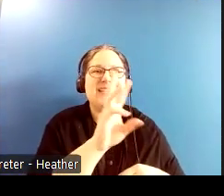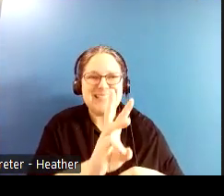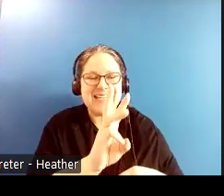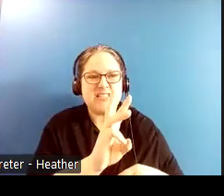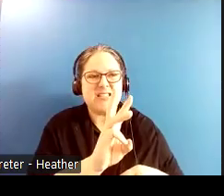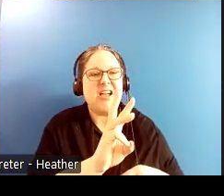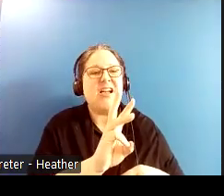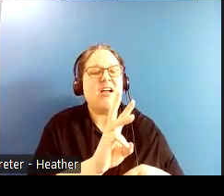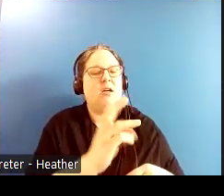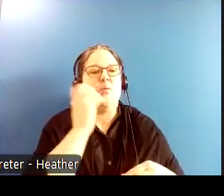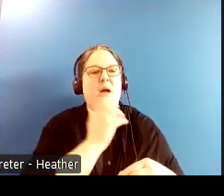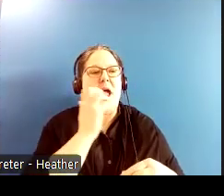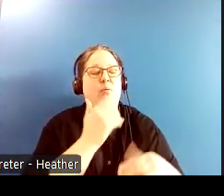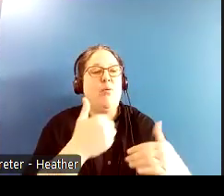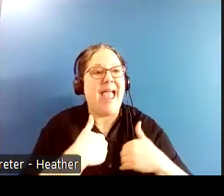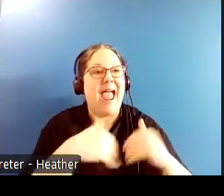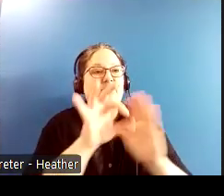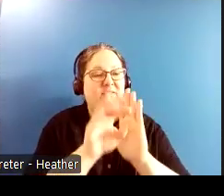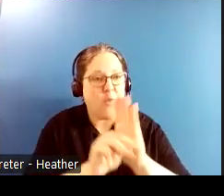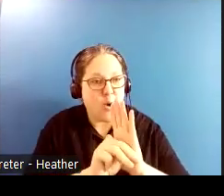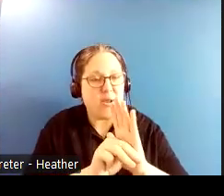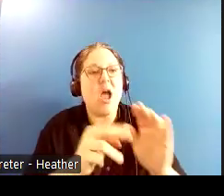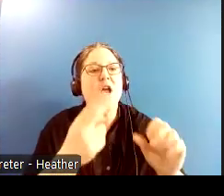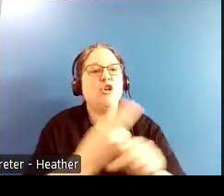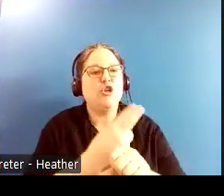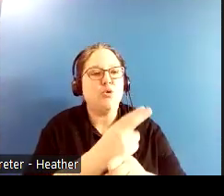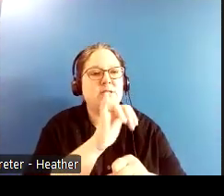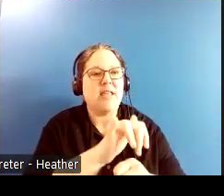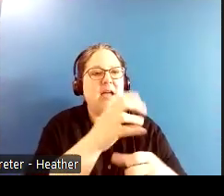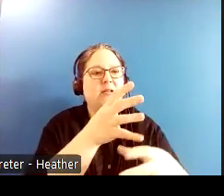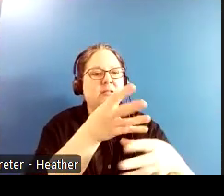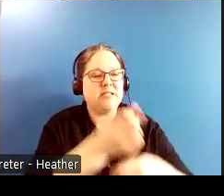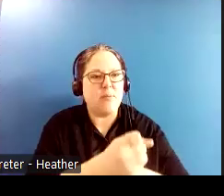when we had this formula and when we used it to summarize and analyze data which would have been